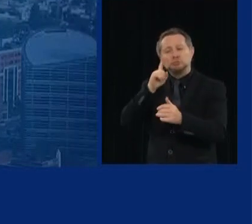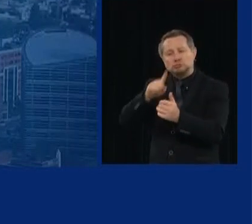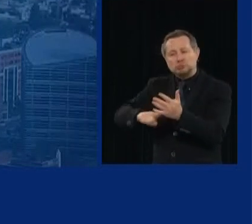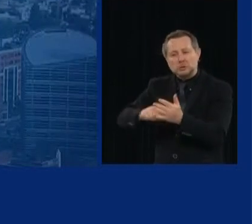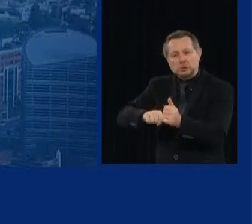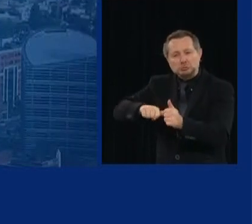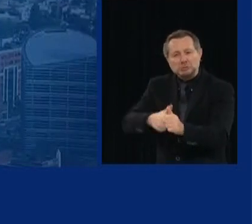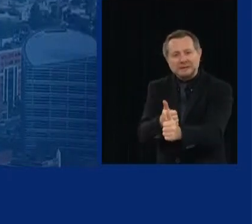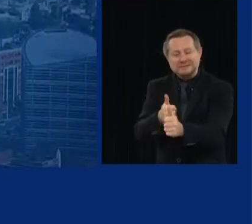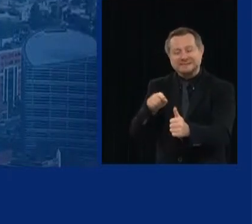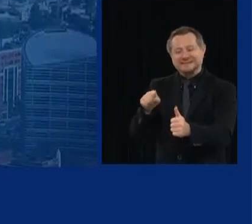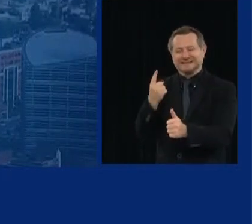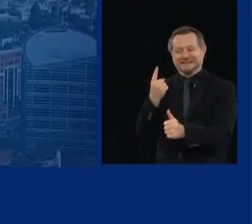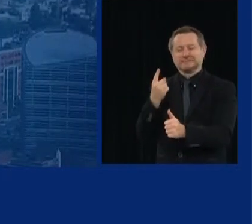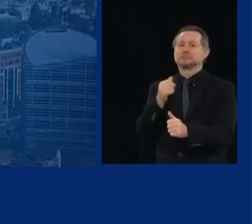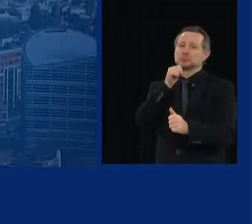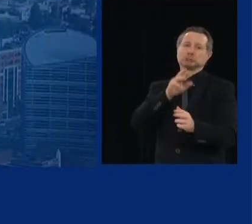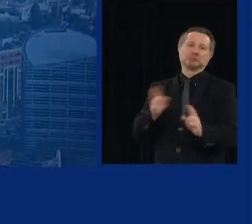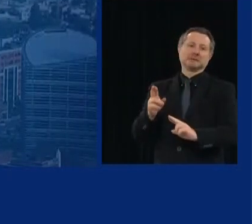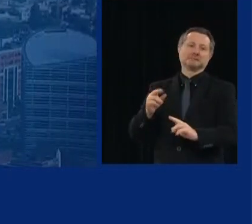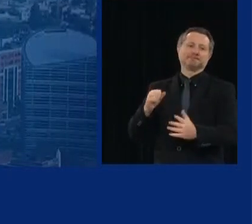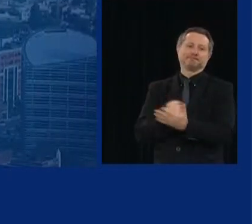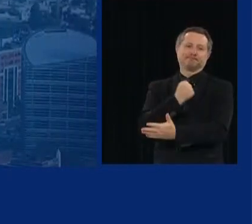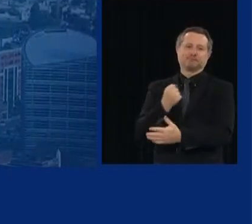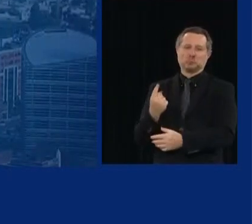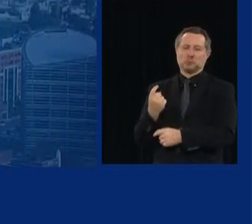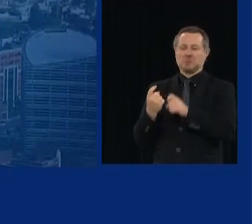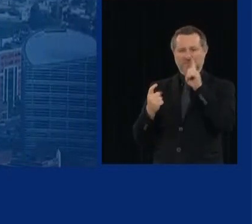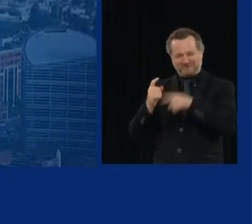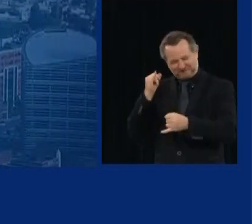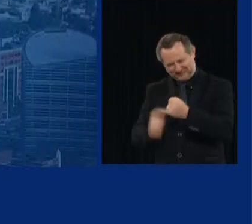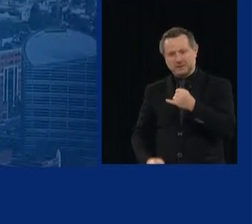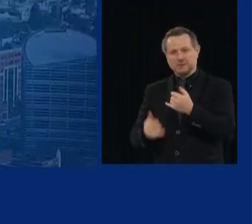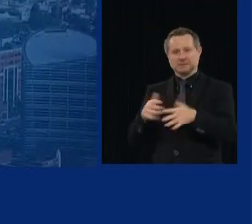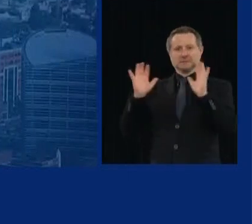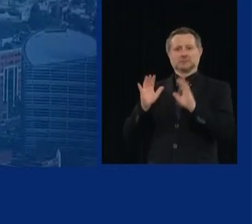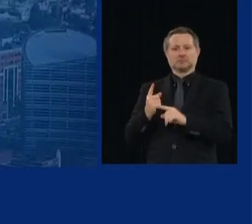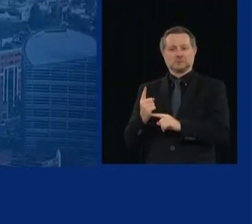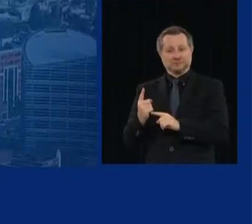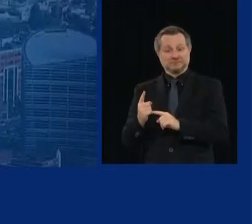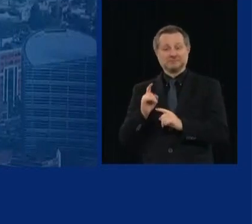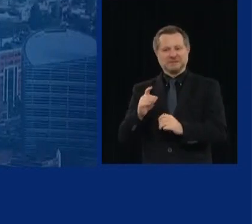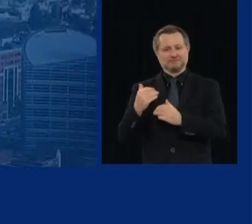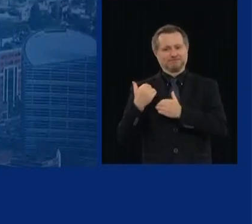THERE IS STILL A NEED TO INCREASE TRACING THE NUMBER OF